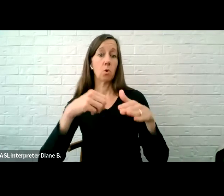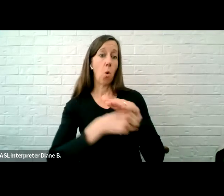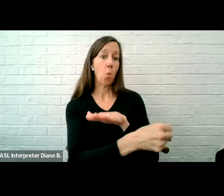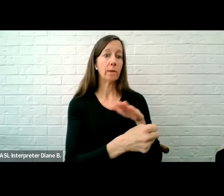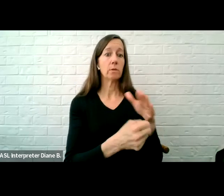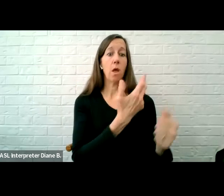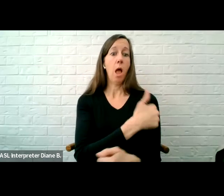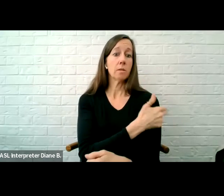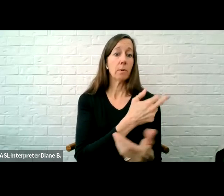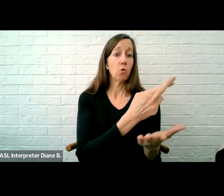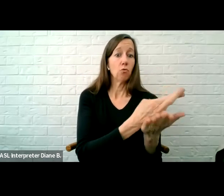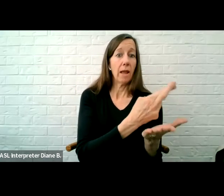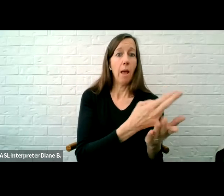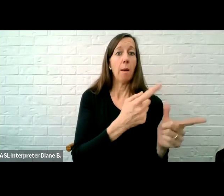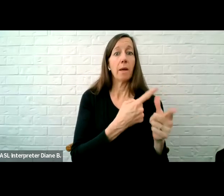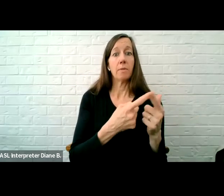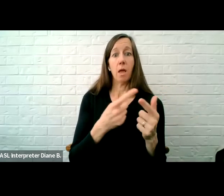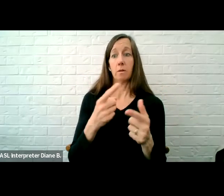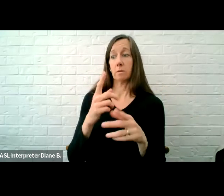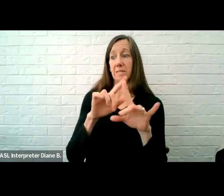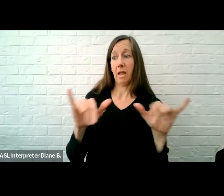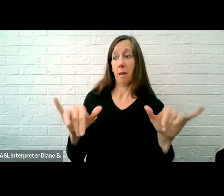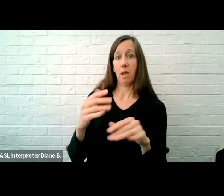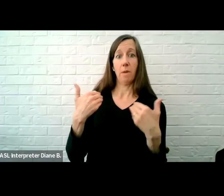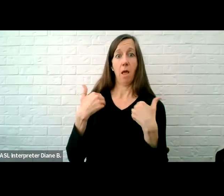So I want to see if any of our panelists want to take that question.